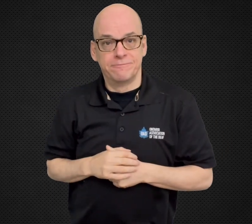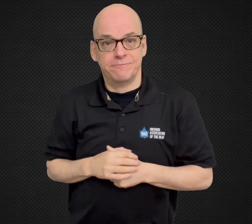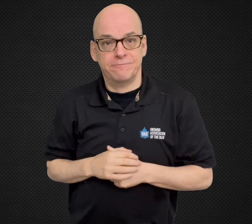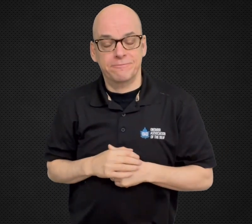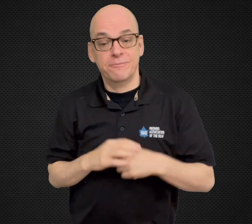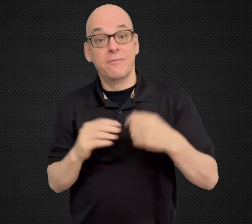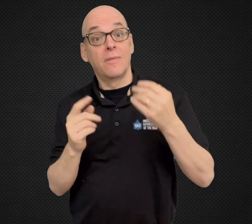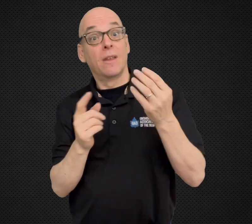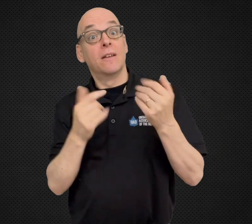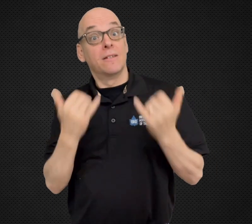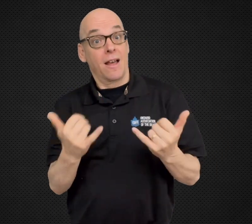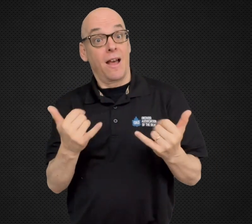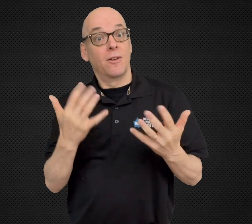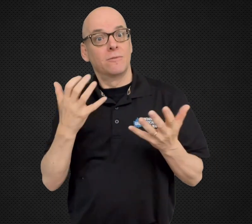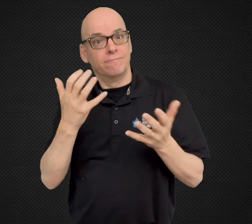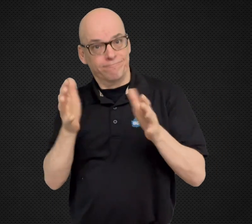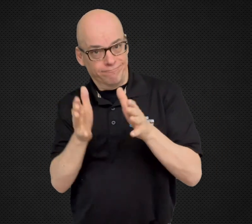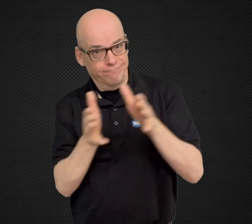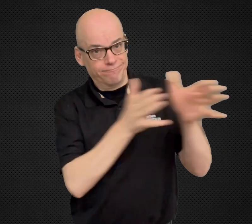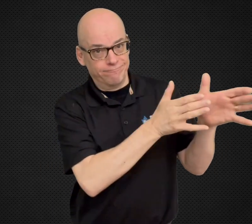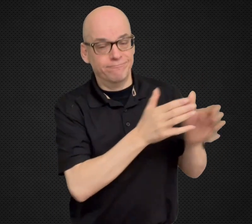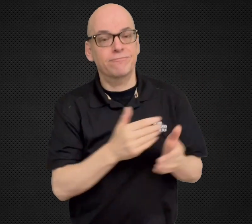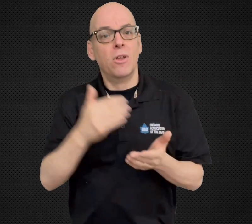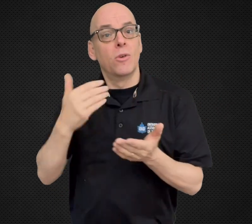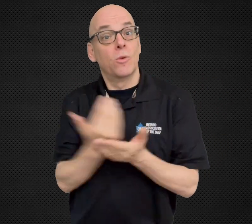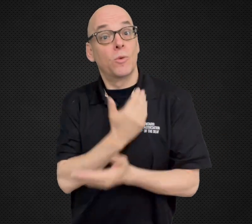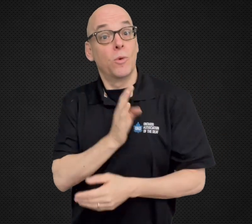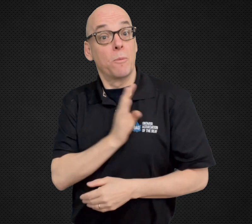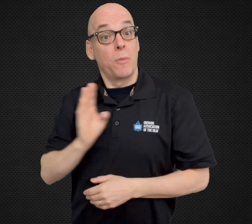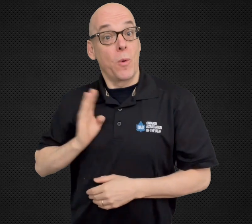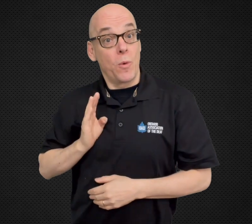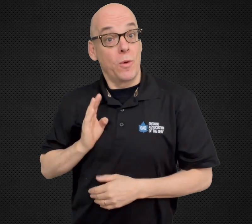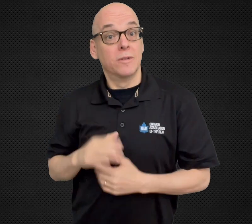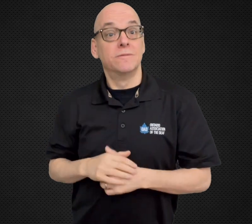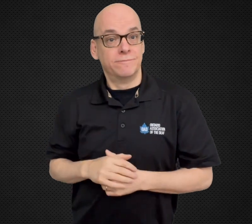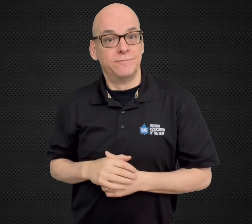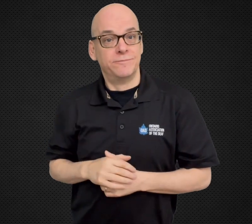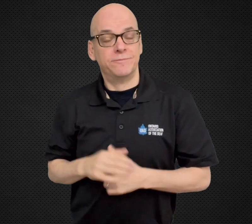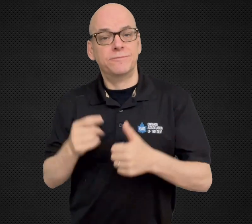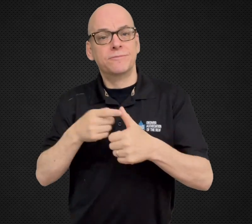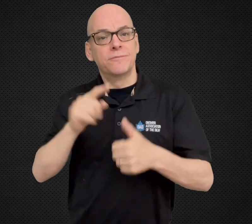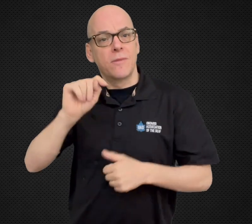Now the new Board Members elected that I am excited to announce are,